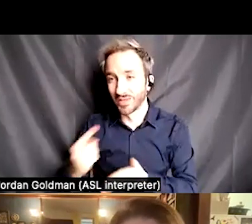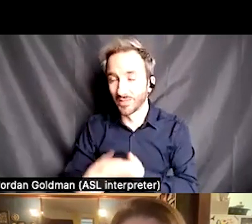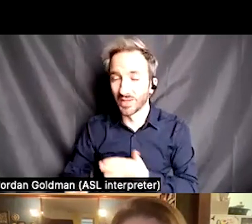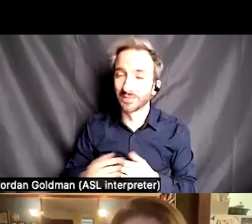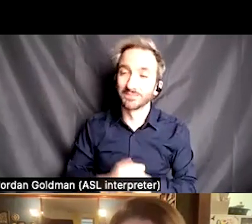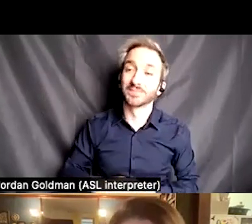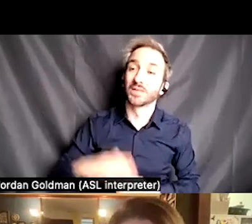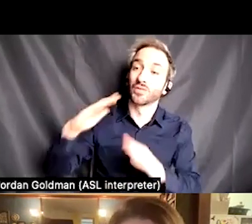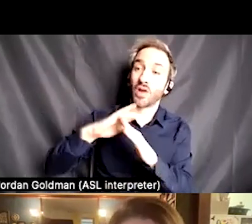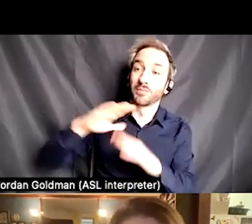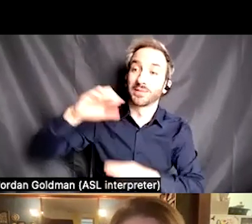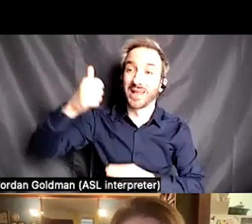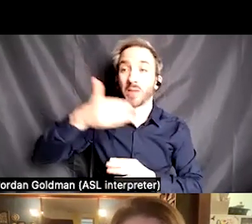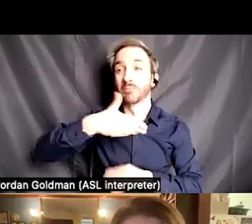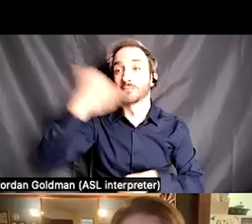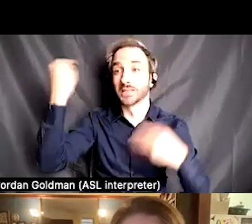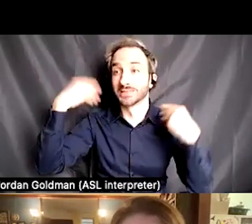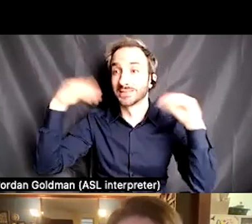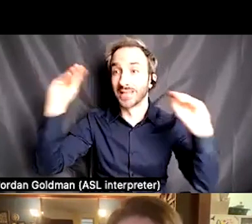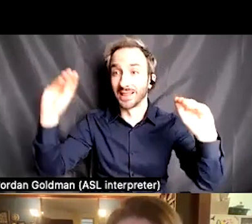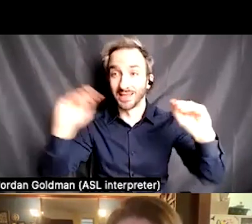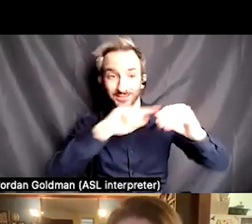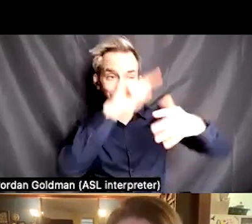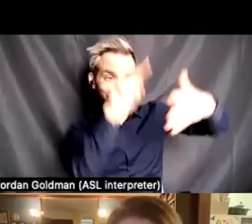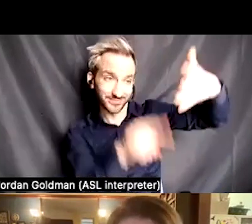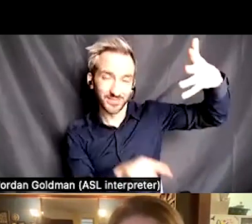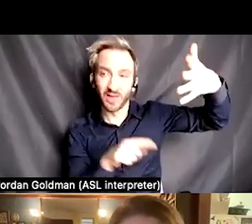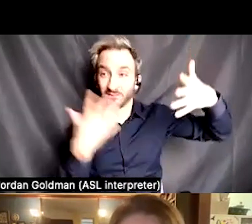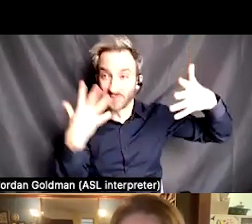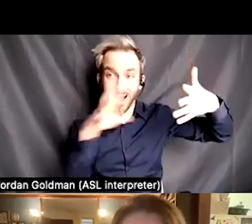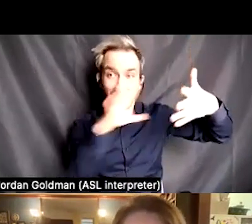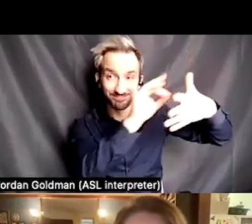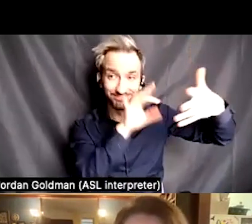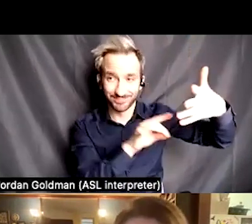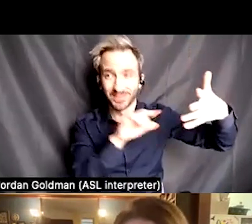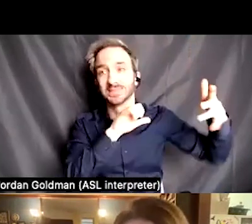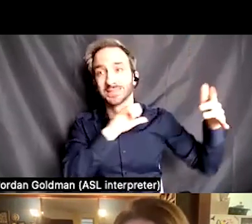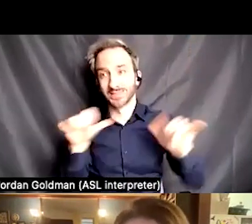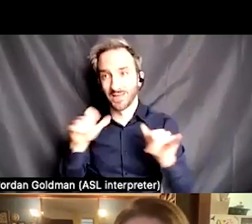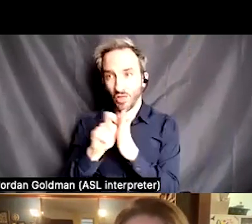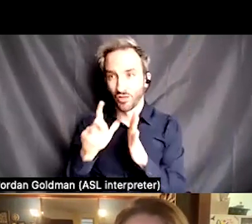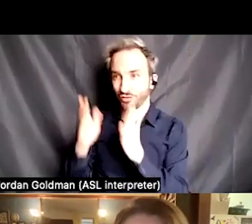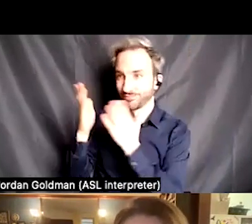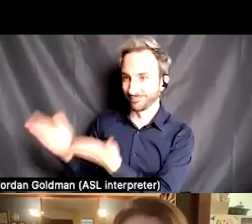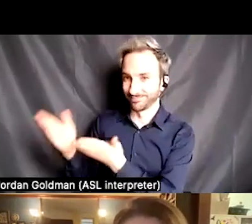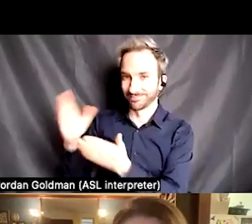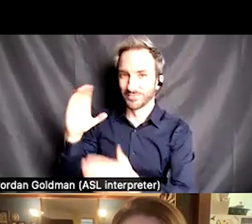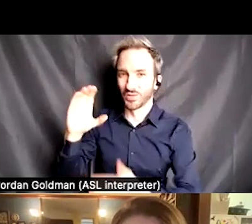in all categories in 2022 were by Colleen Hoover. Aside from Colleen Hoover, there are other authors